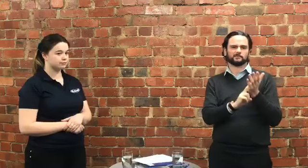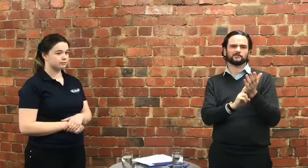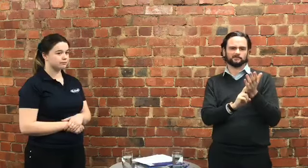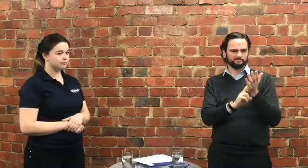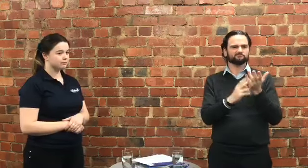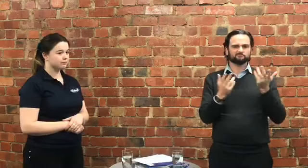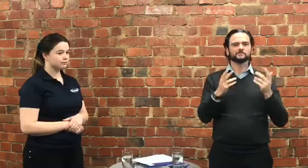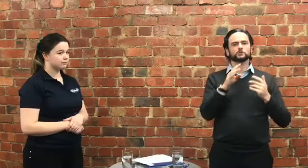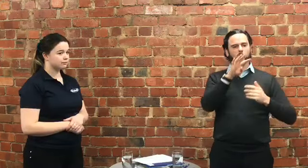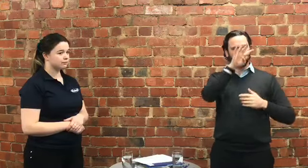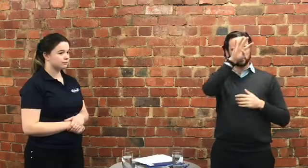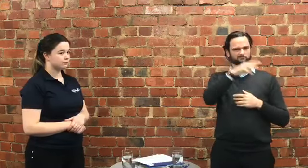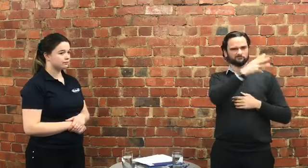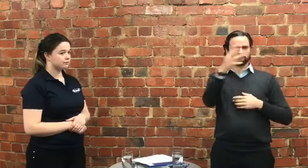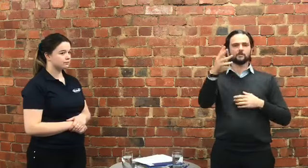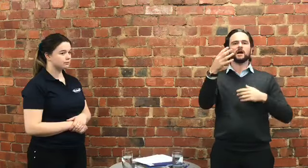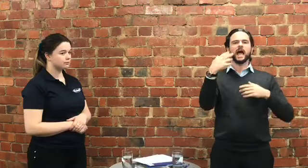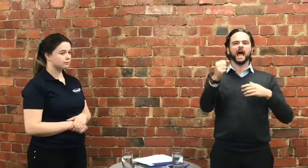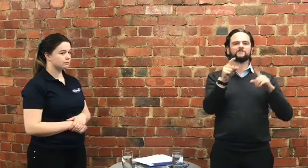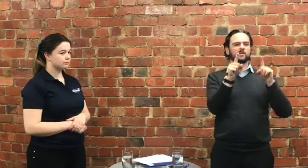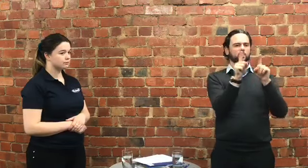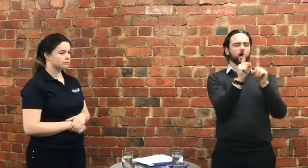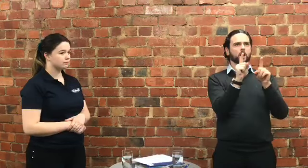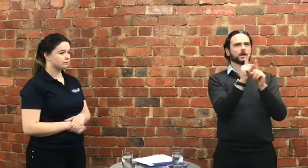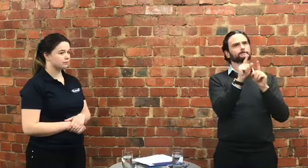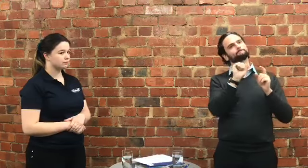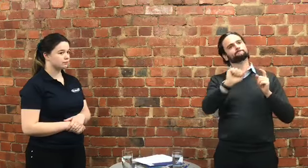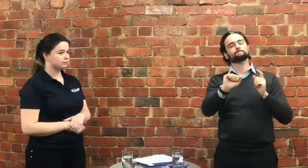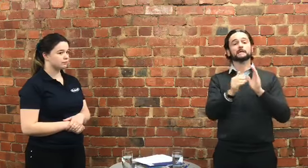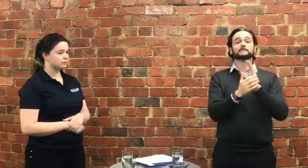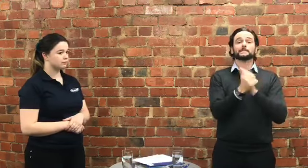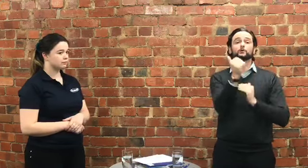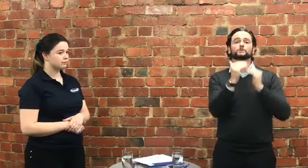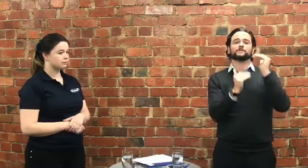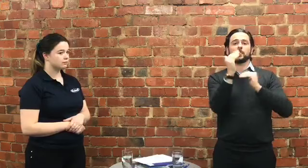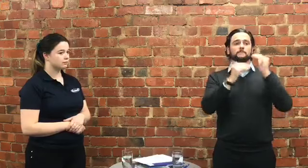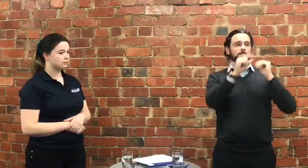a plan that covers what you need in your life.